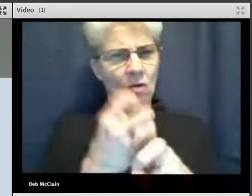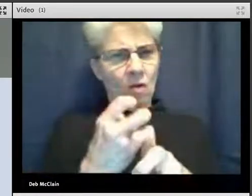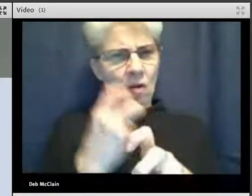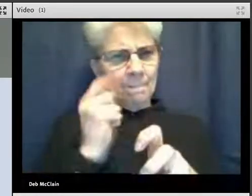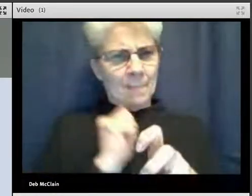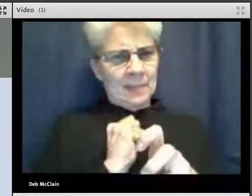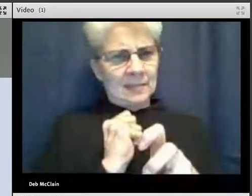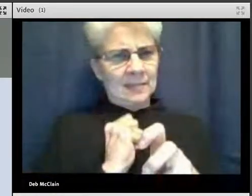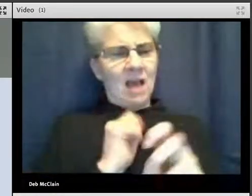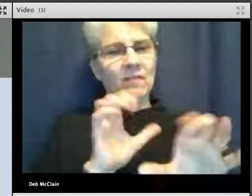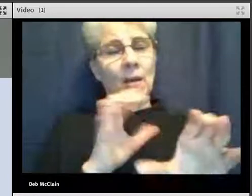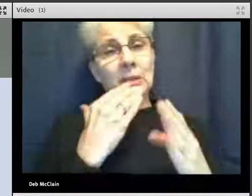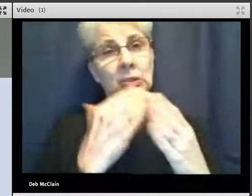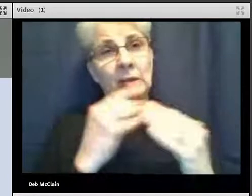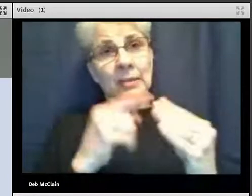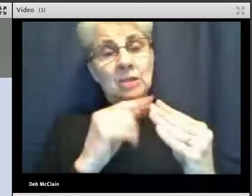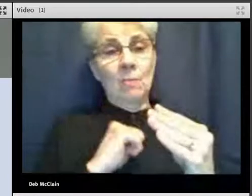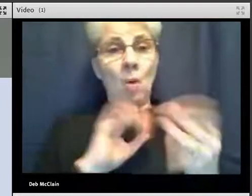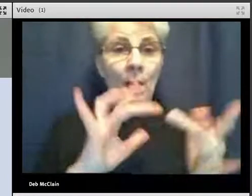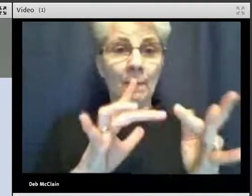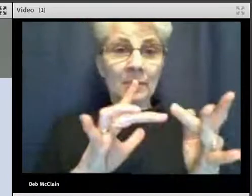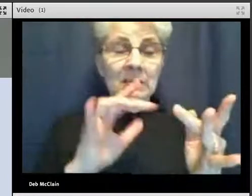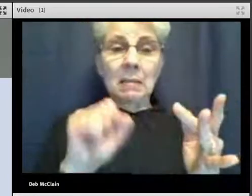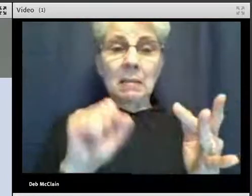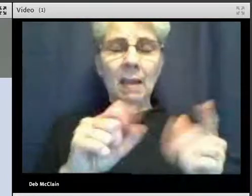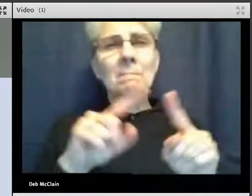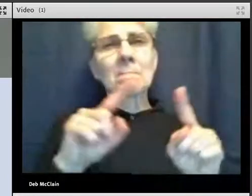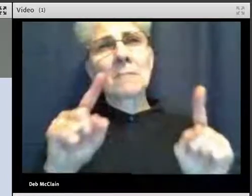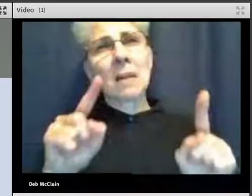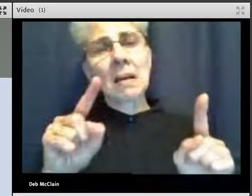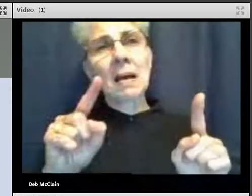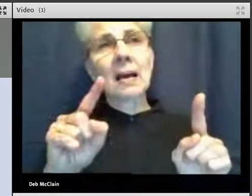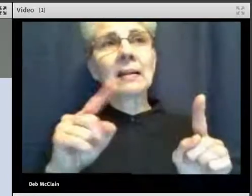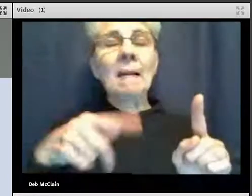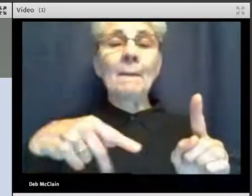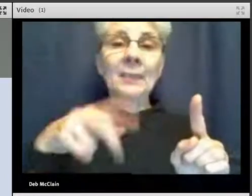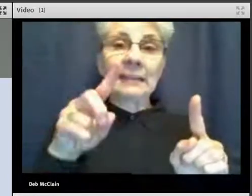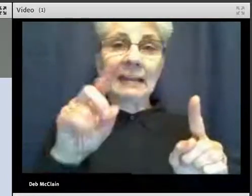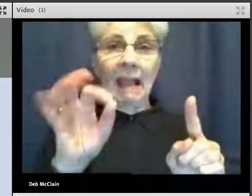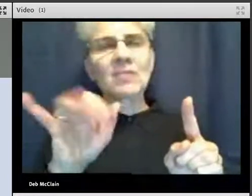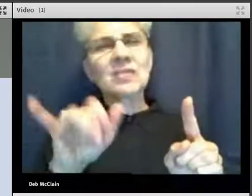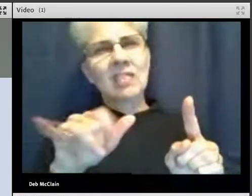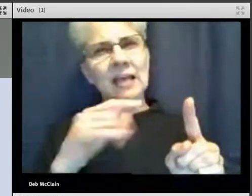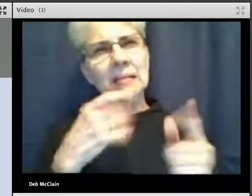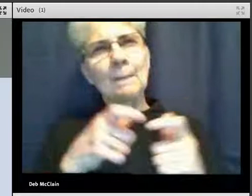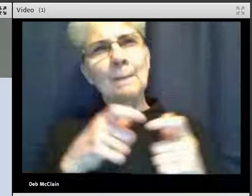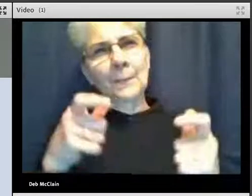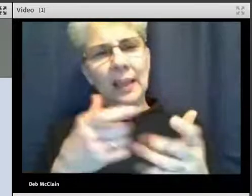I've always been good about doing it on my websites, but -- and PDFs because PDF's always a big thing.